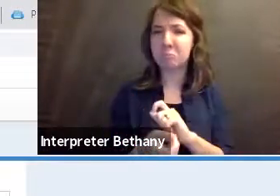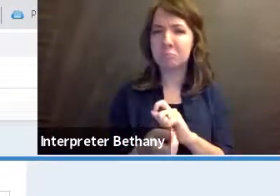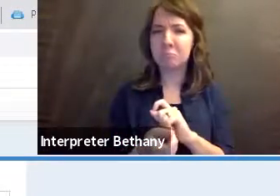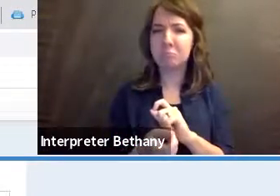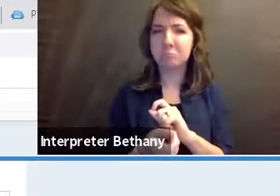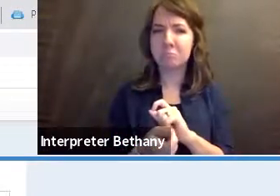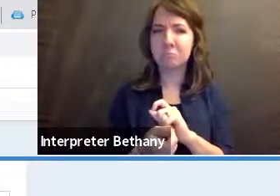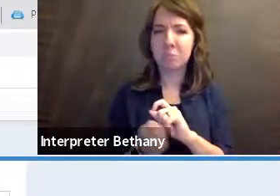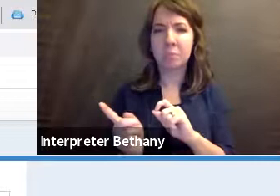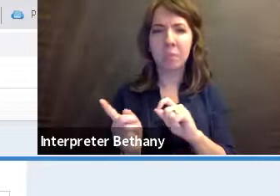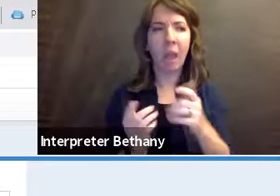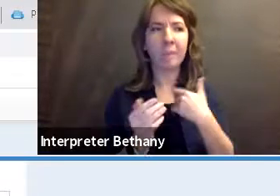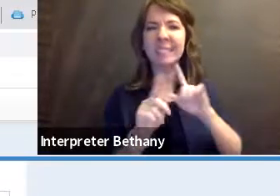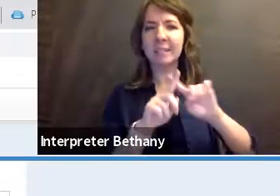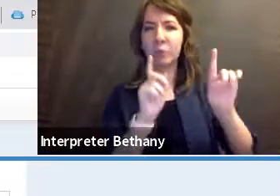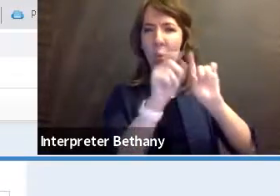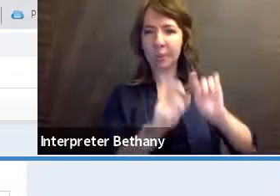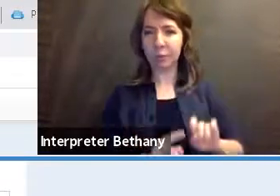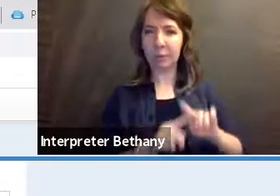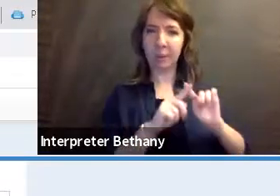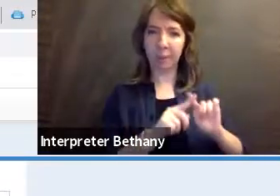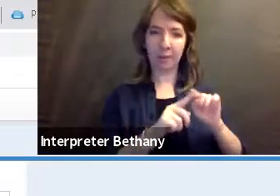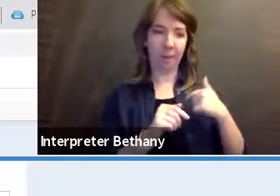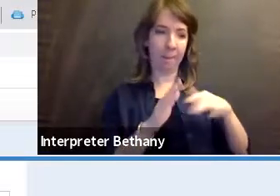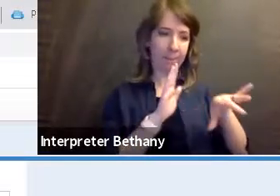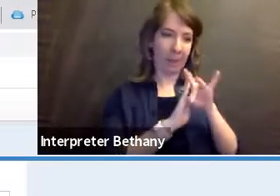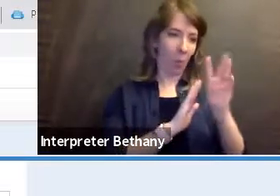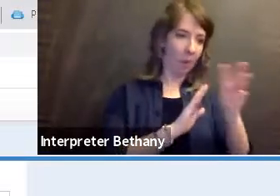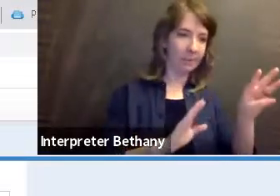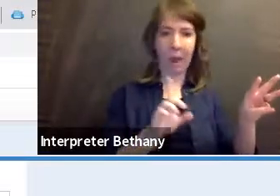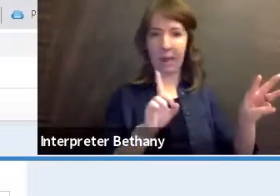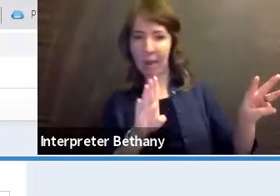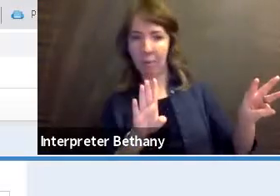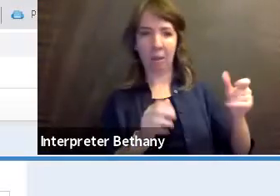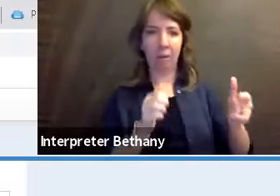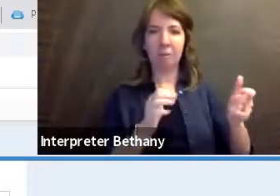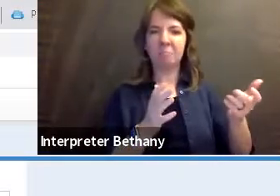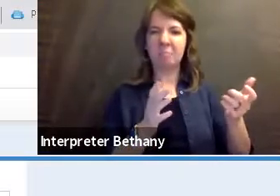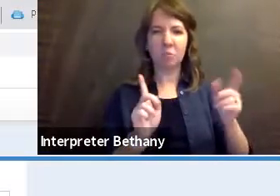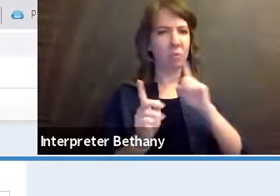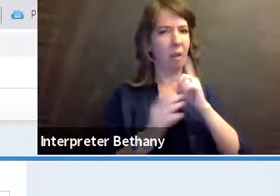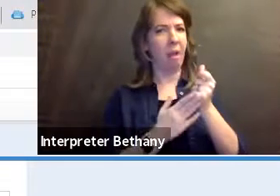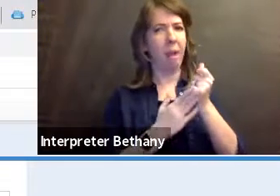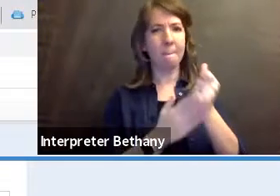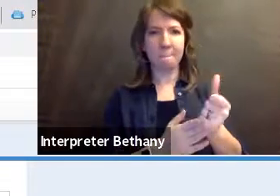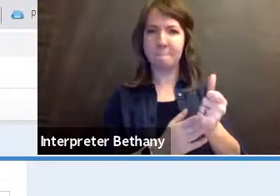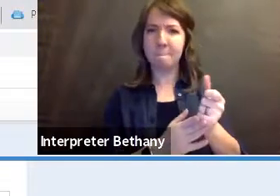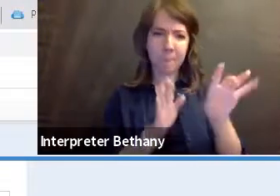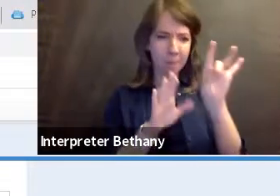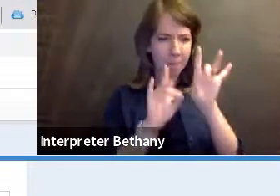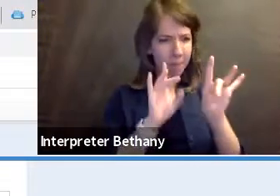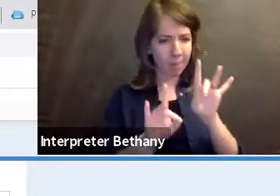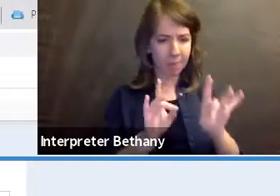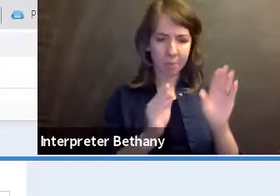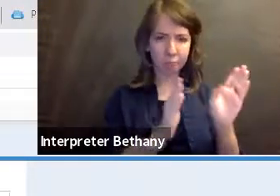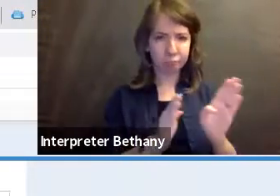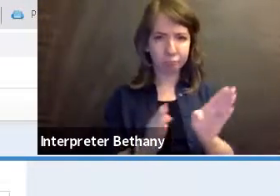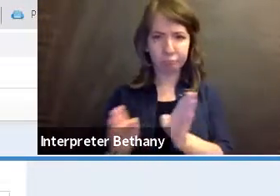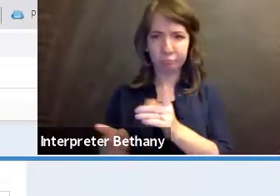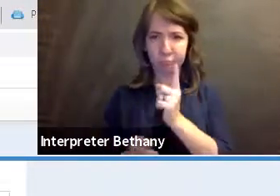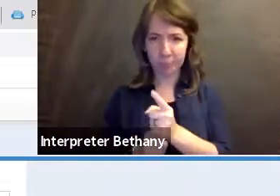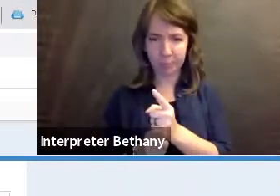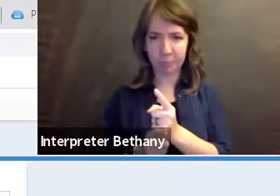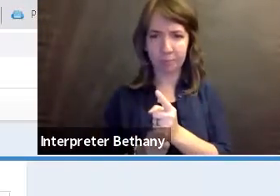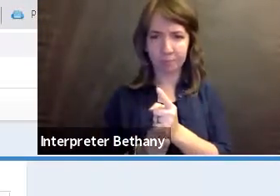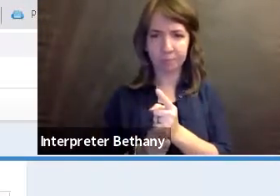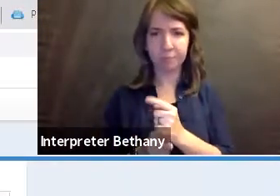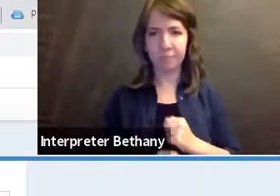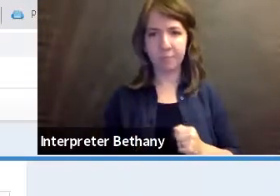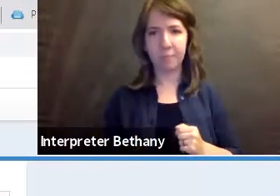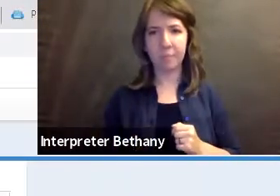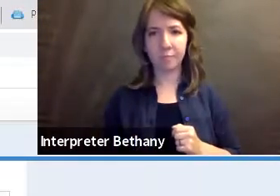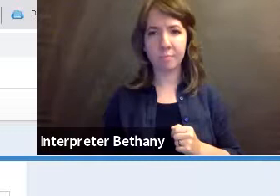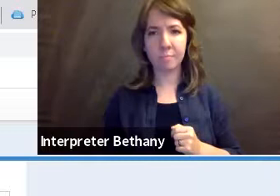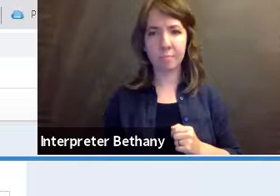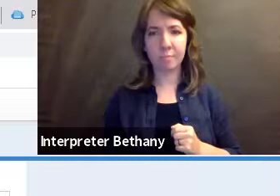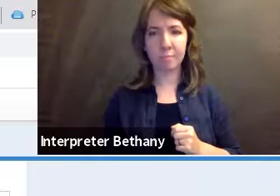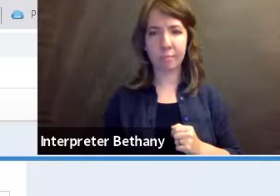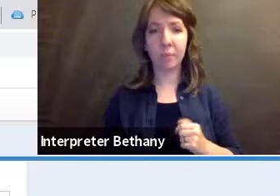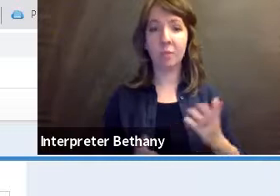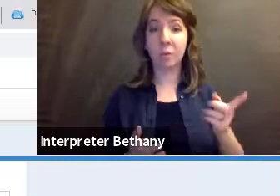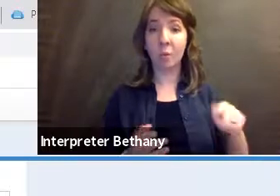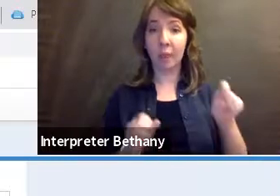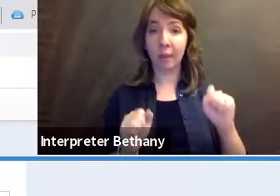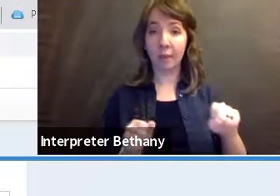Linda Kobashigawa: Slightly different information, depending on the source type. So it sort it really helps break it down. And so once they have all that and actually let me scroll down a little bit so they can put an annotation down here.